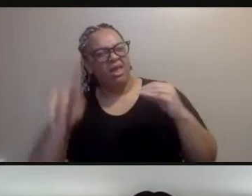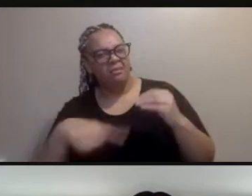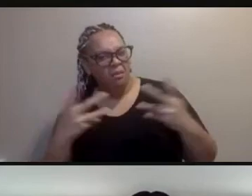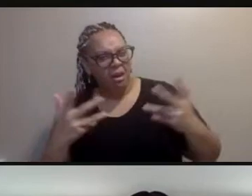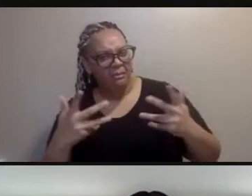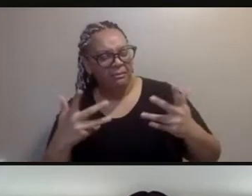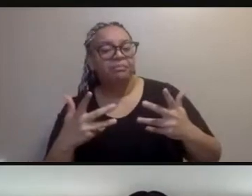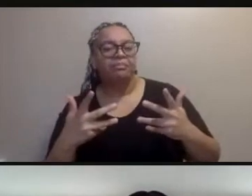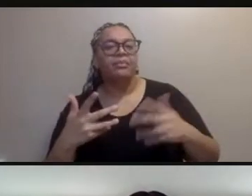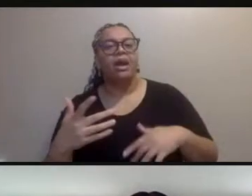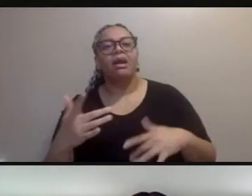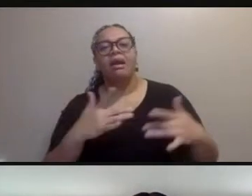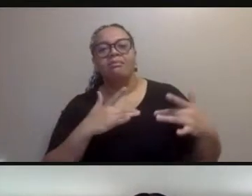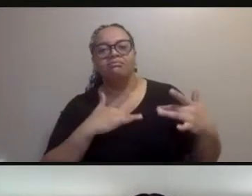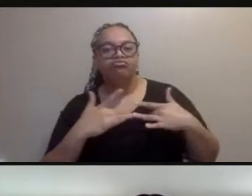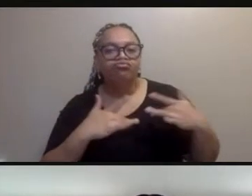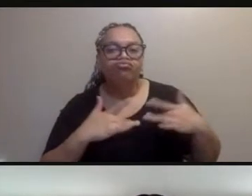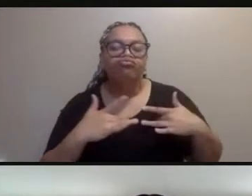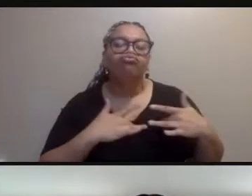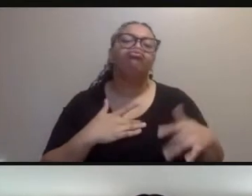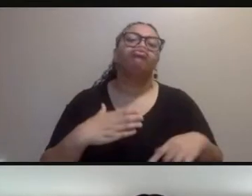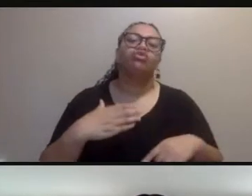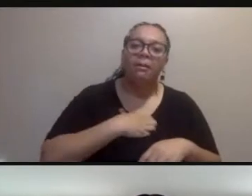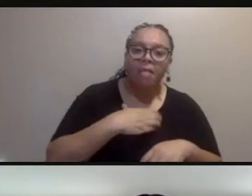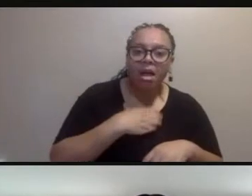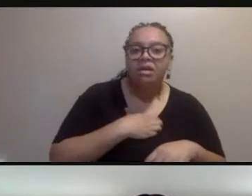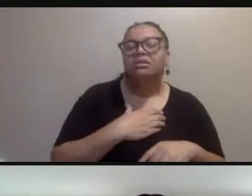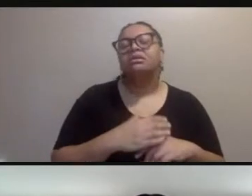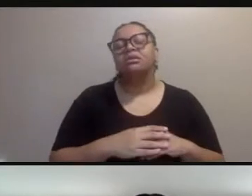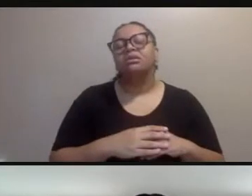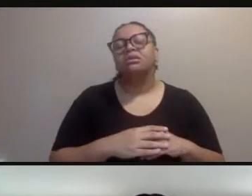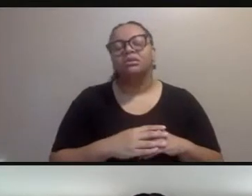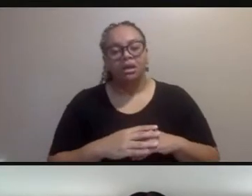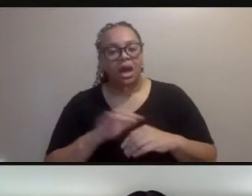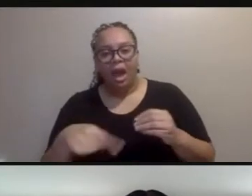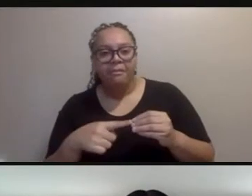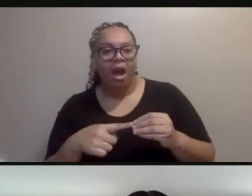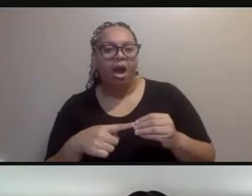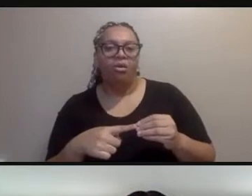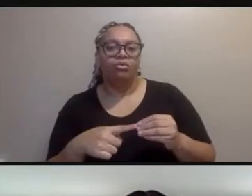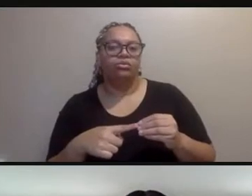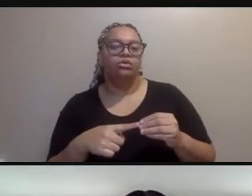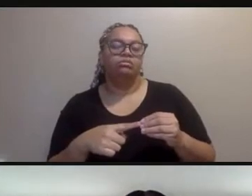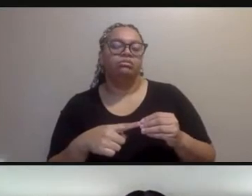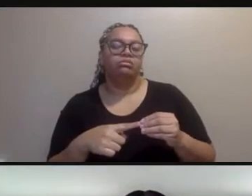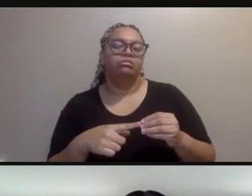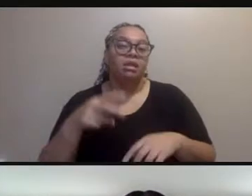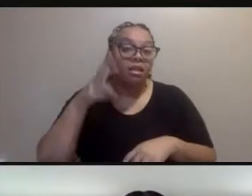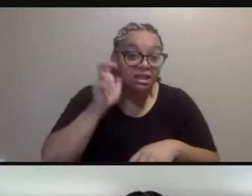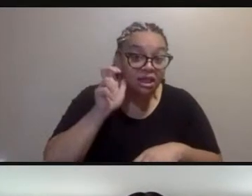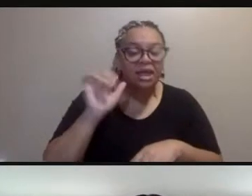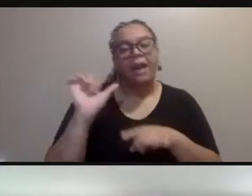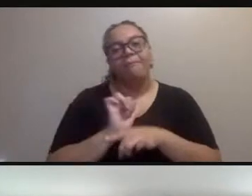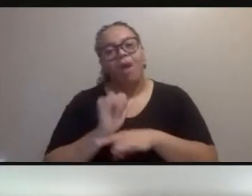AND SO AND THEN THE OTHER THING THAT YOU'D HAVE TO WE'RE